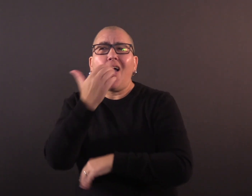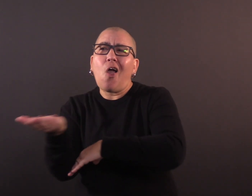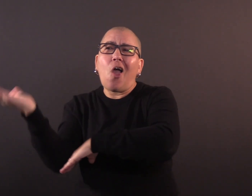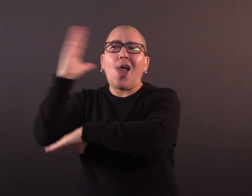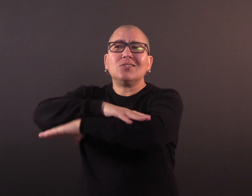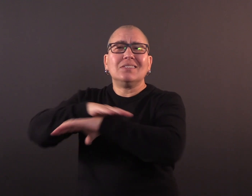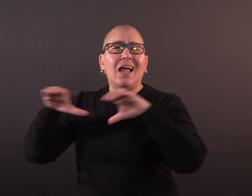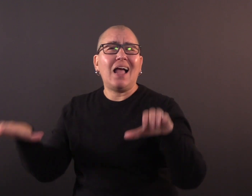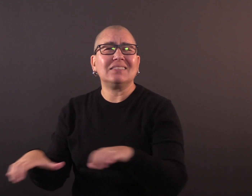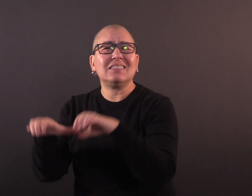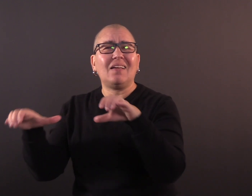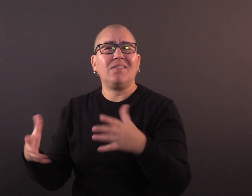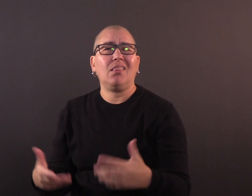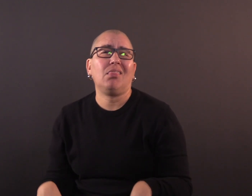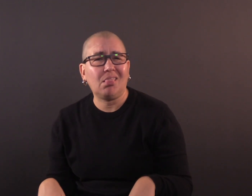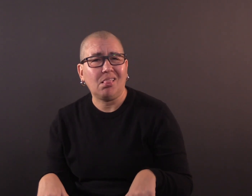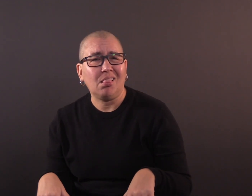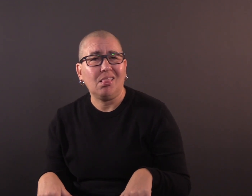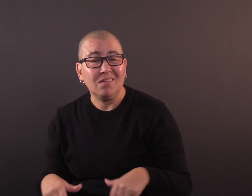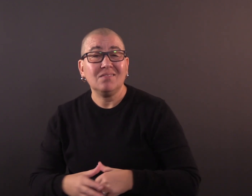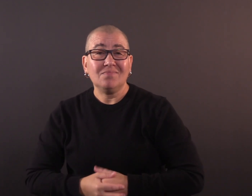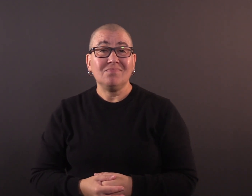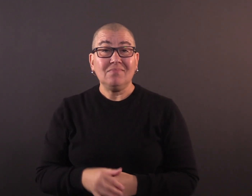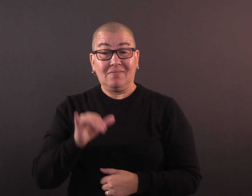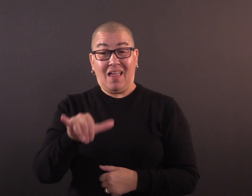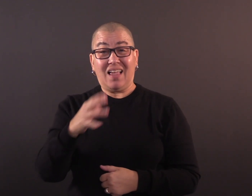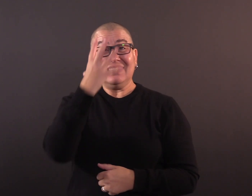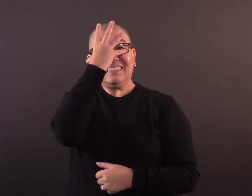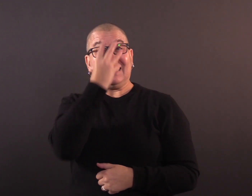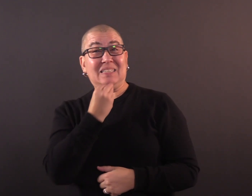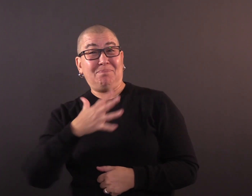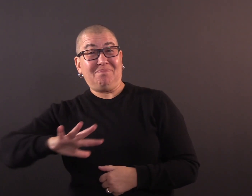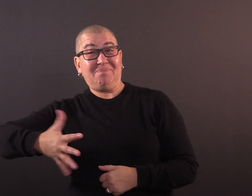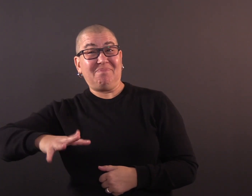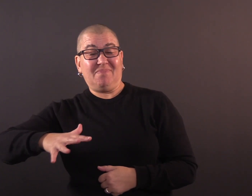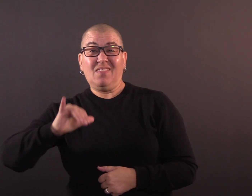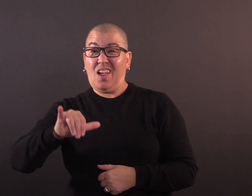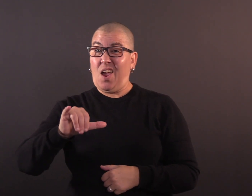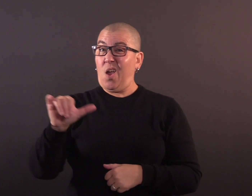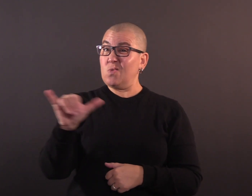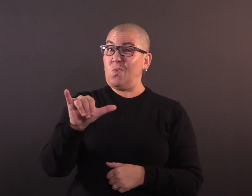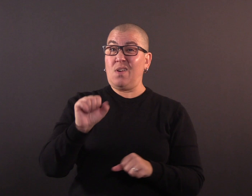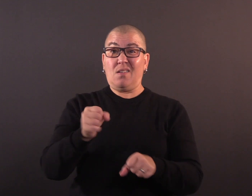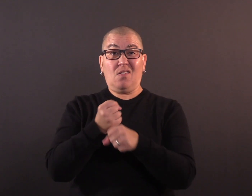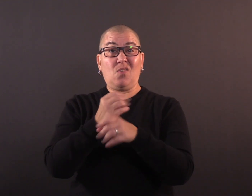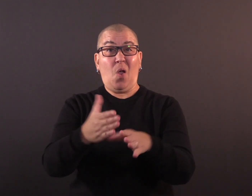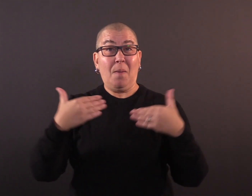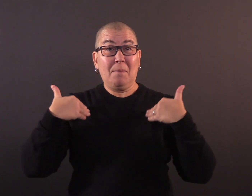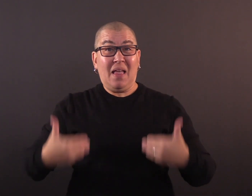exhaustion from even moderate activity. Poor sleep can also contribute to the